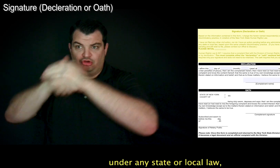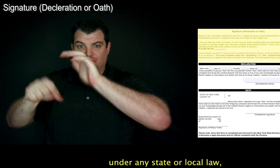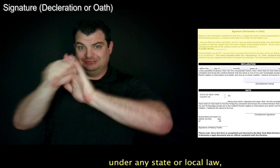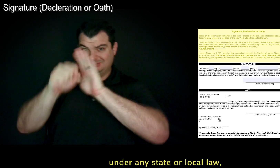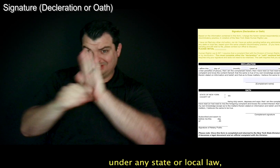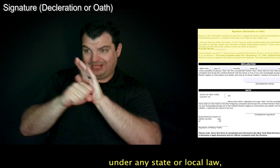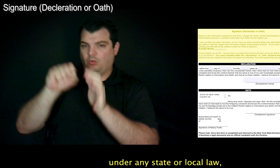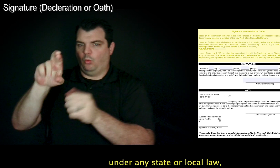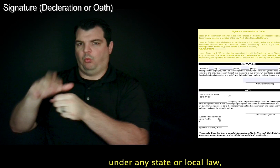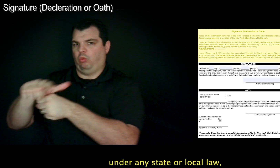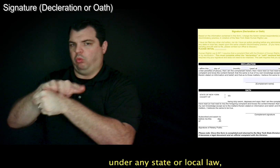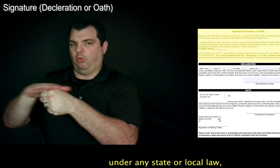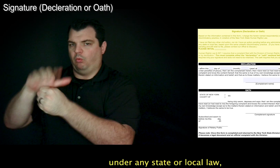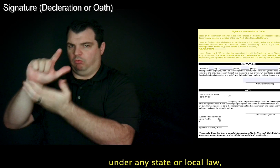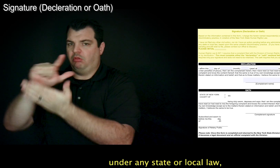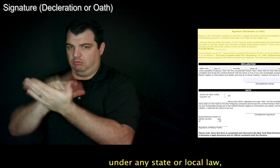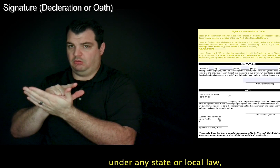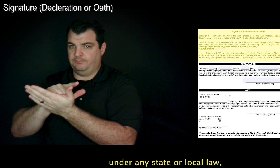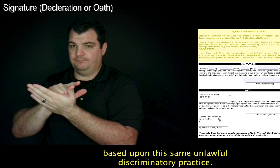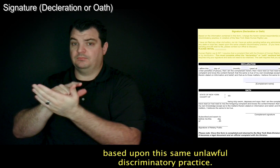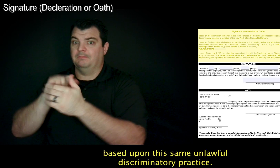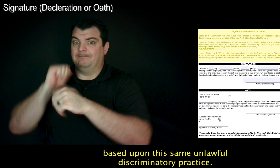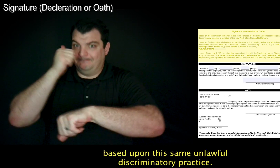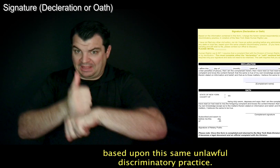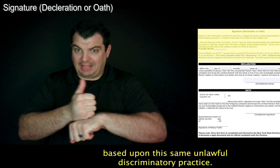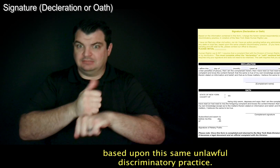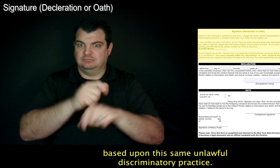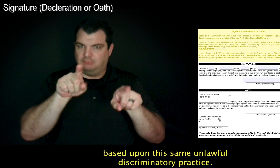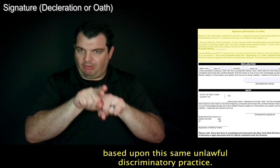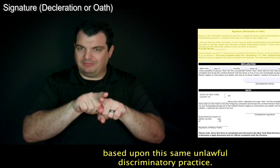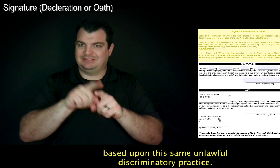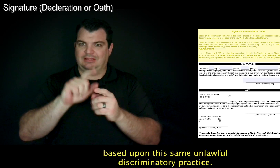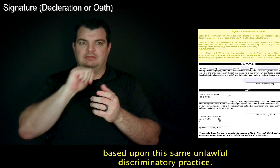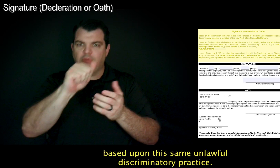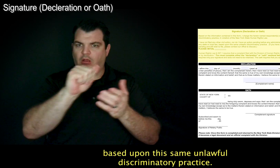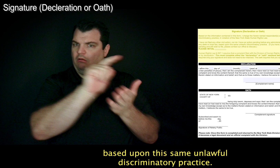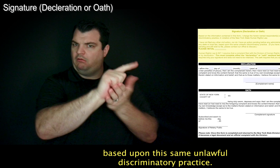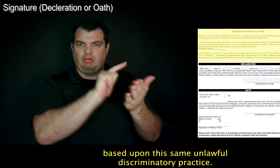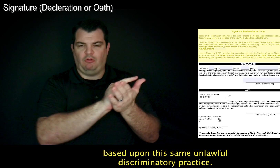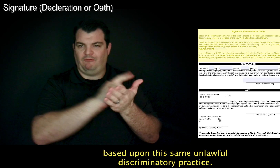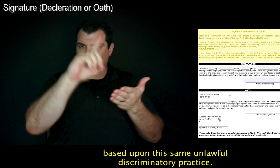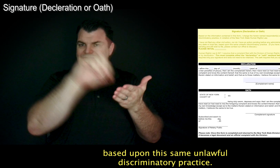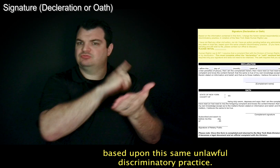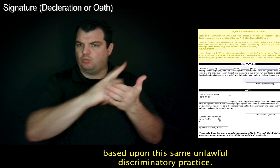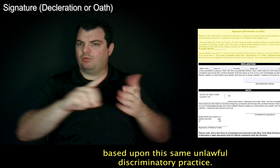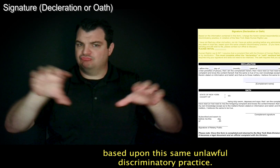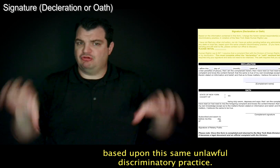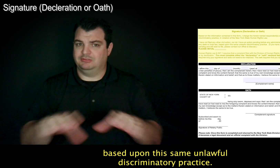under any state or local law, based upon this same unlawful discriminatory practice.